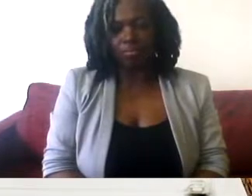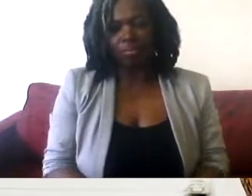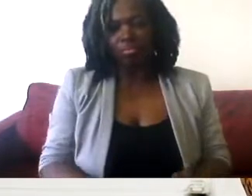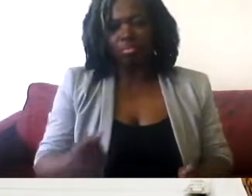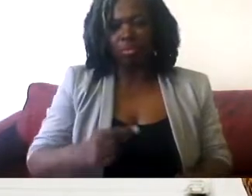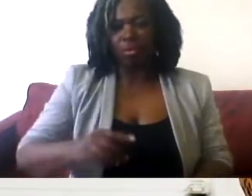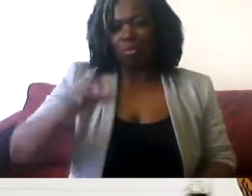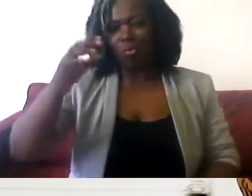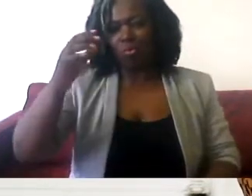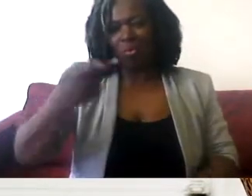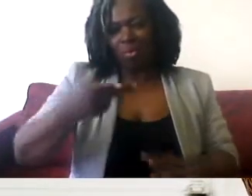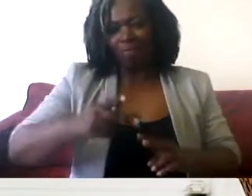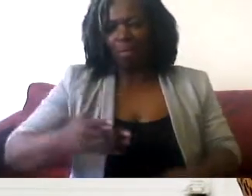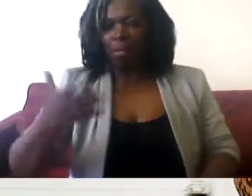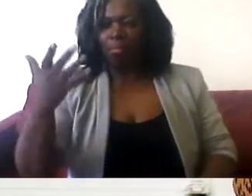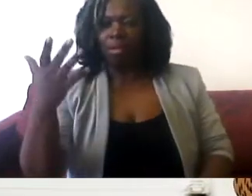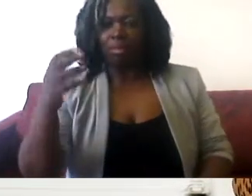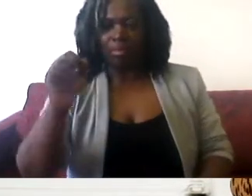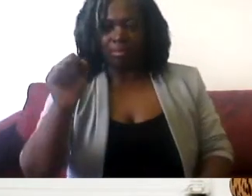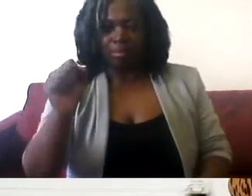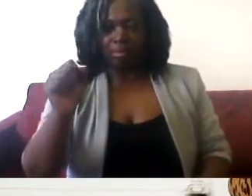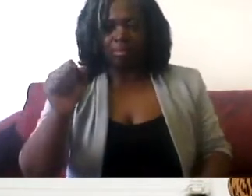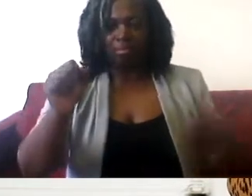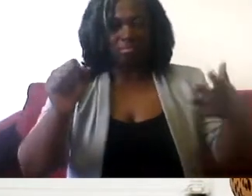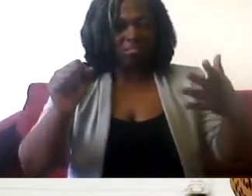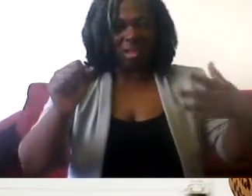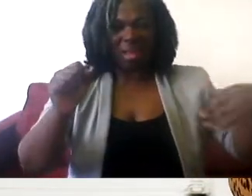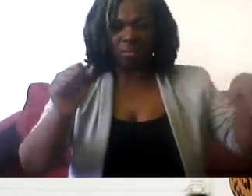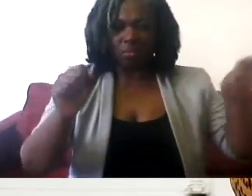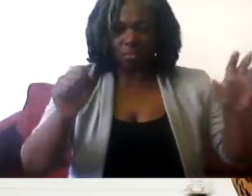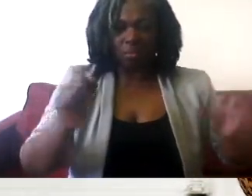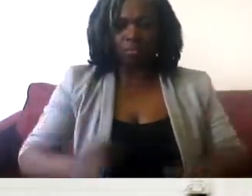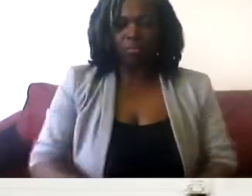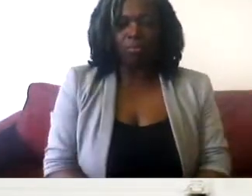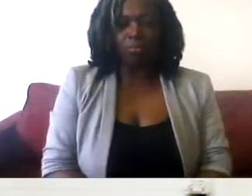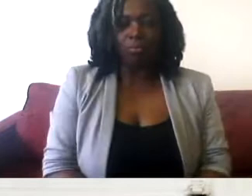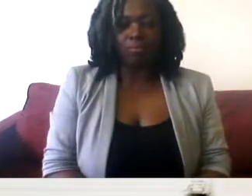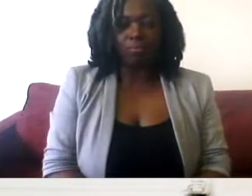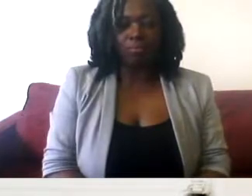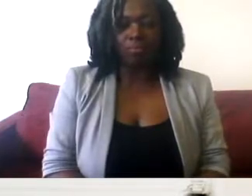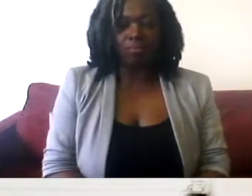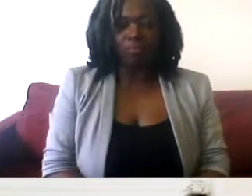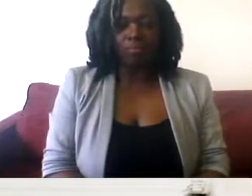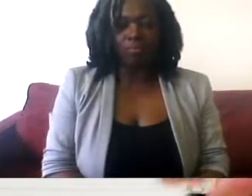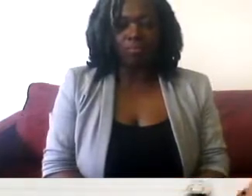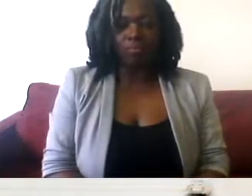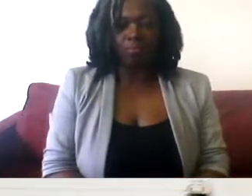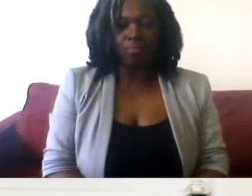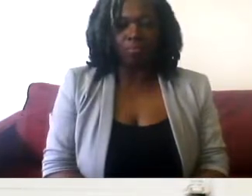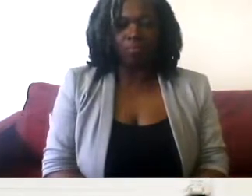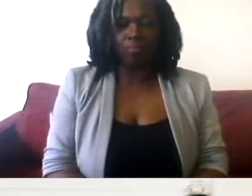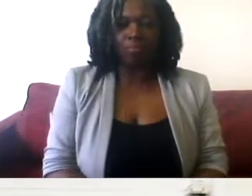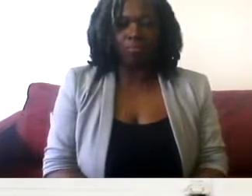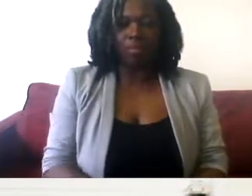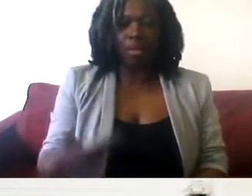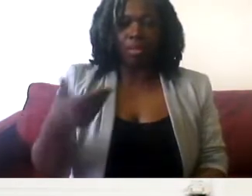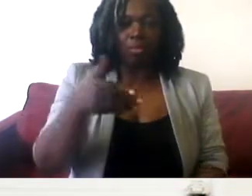it directly below the right hand through